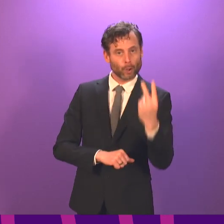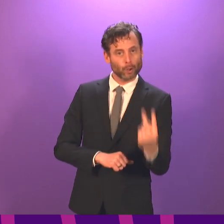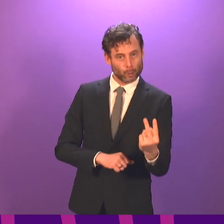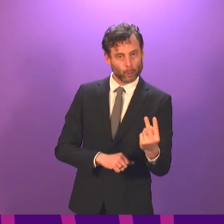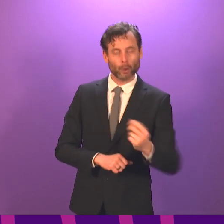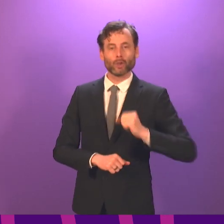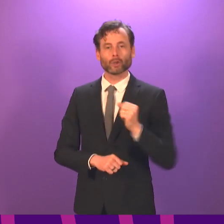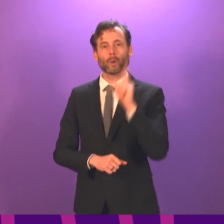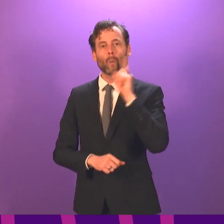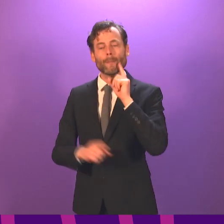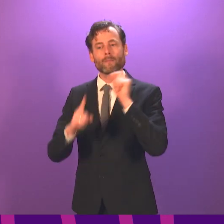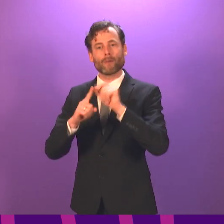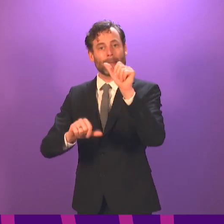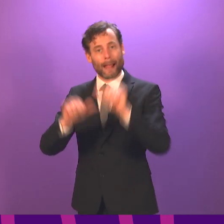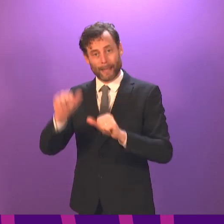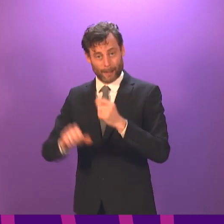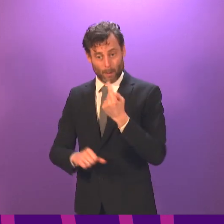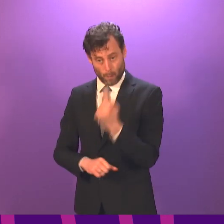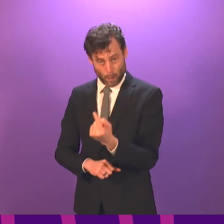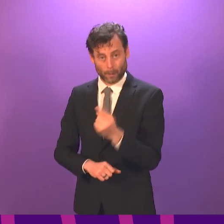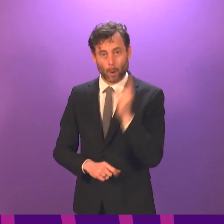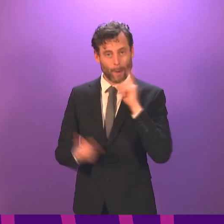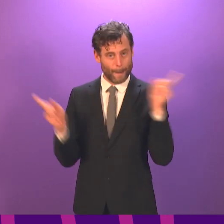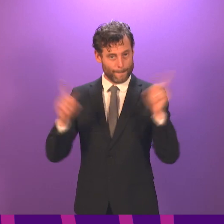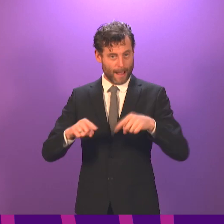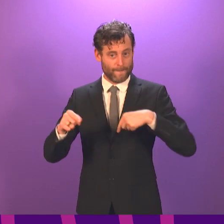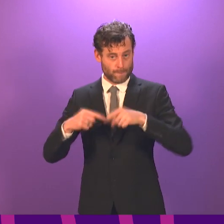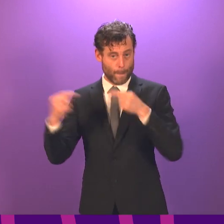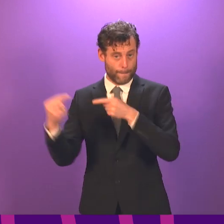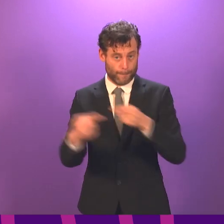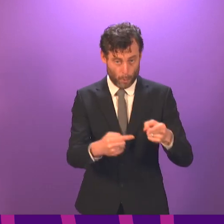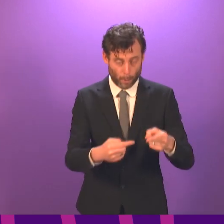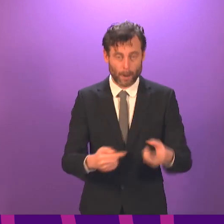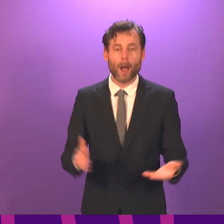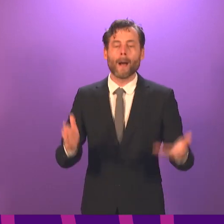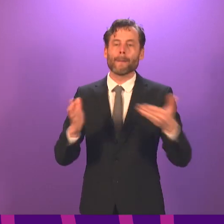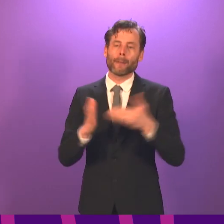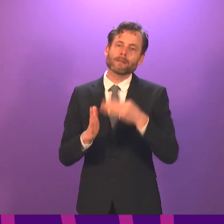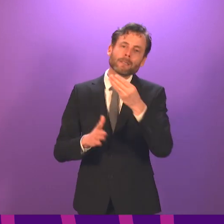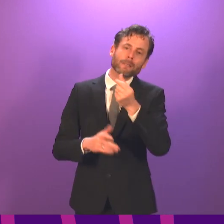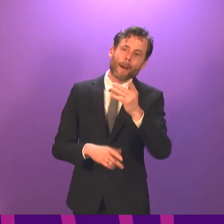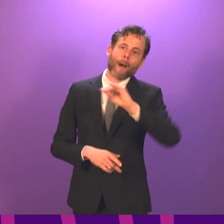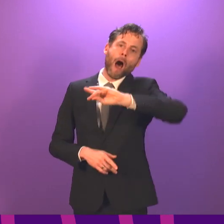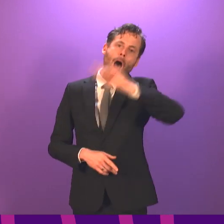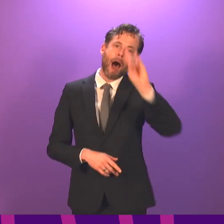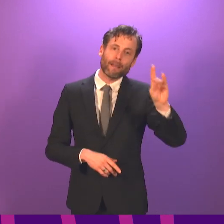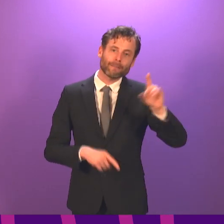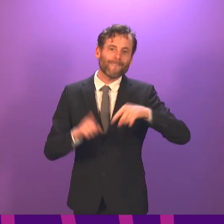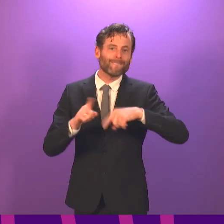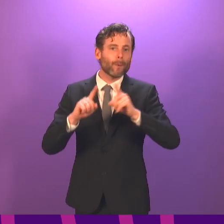League’s league 1 and, for the purposes of playing Scottish cup ties, for certain Scottish Highland Football League teams. I hope that that news will be welcomed by football